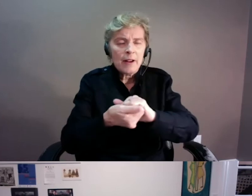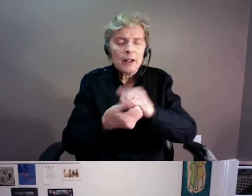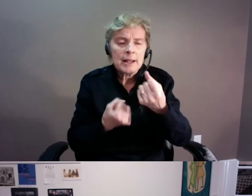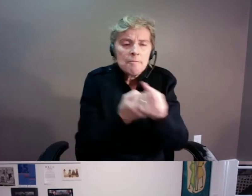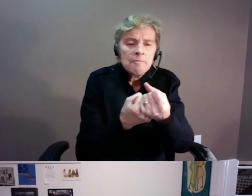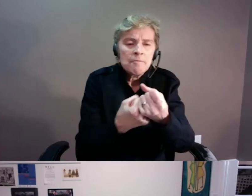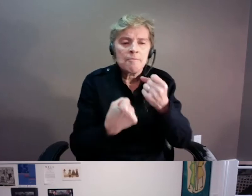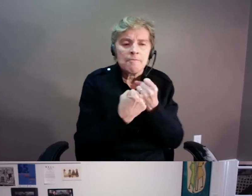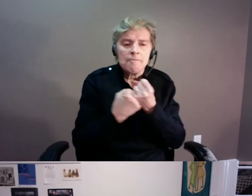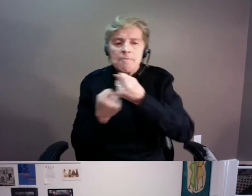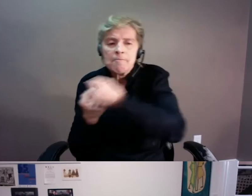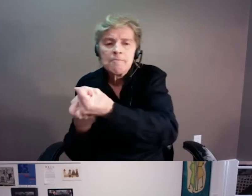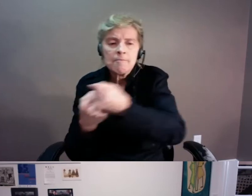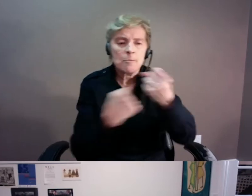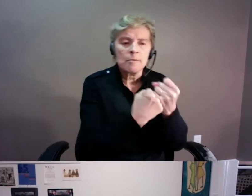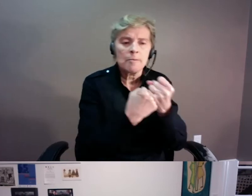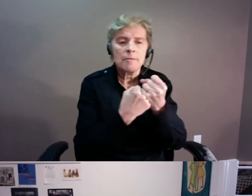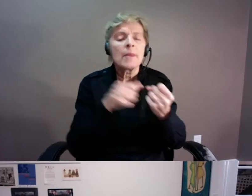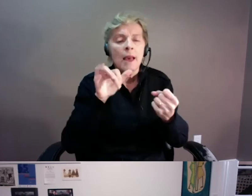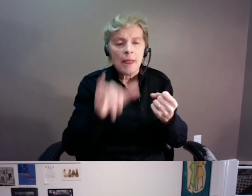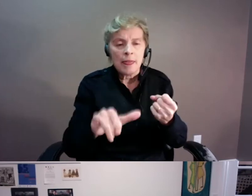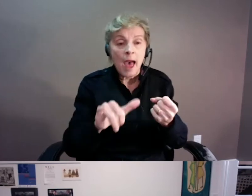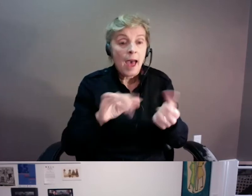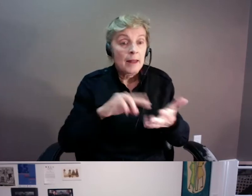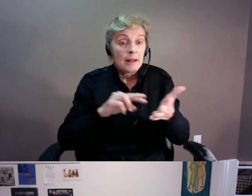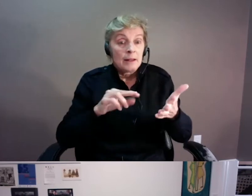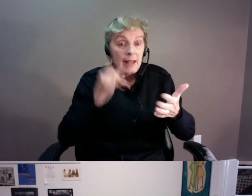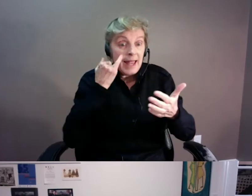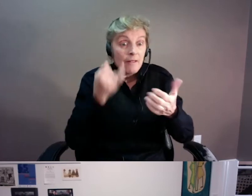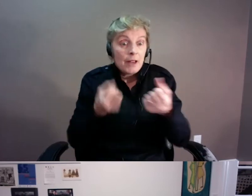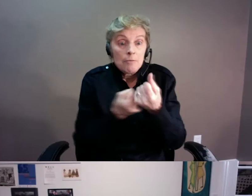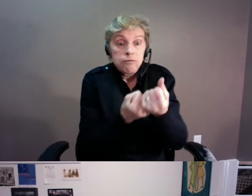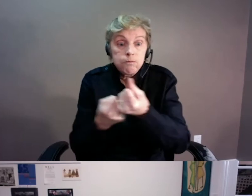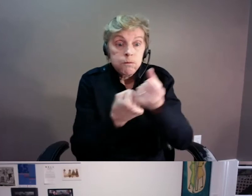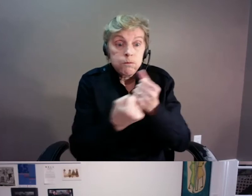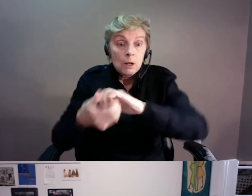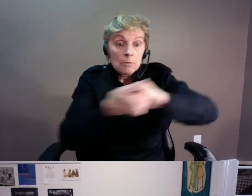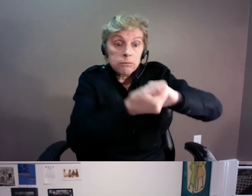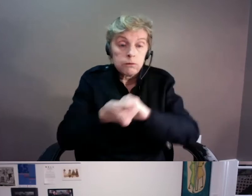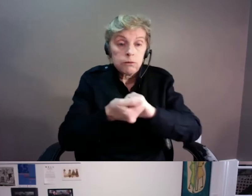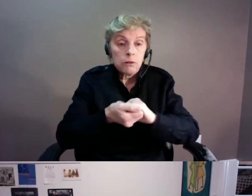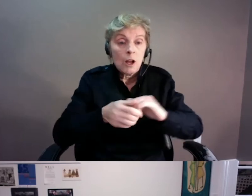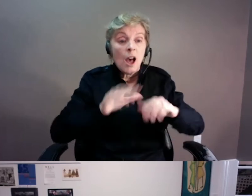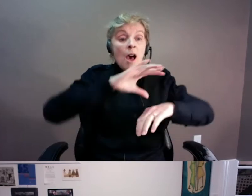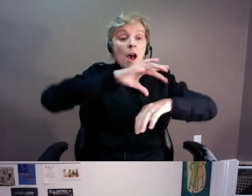critical to the survival of the planet, to biodiversity, to the survival of the species